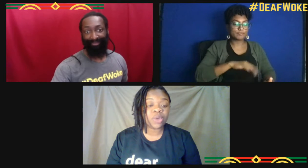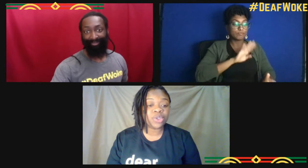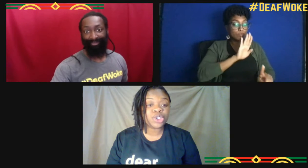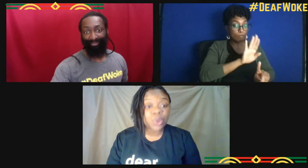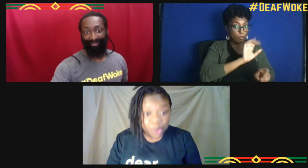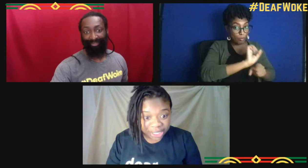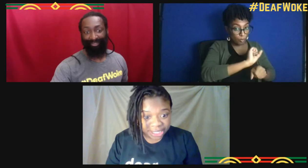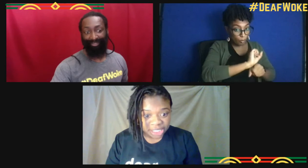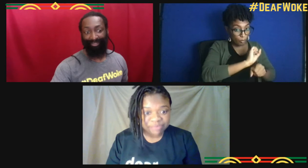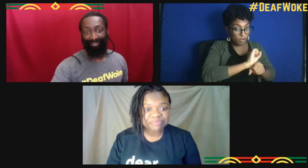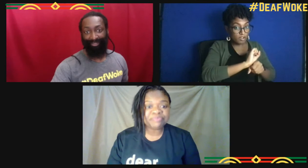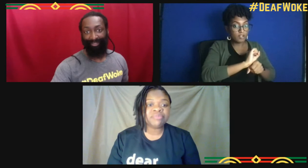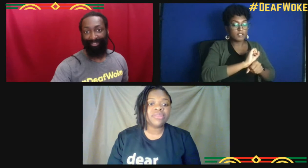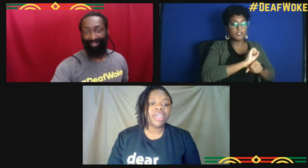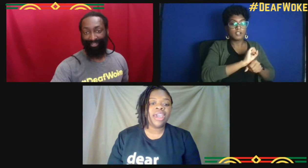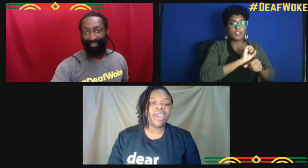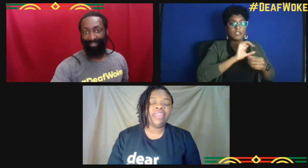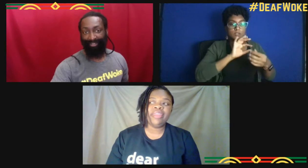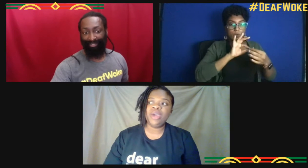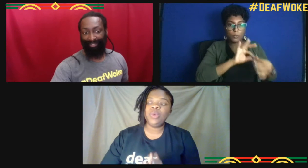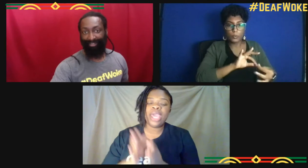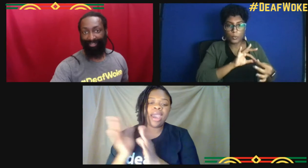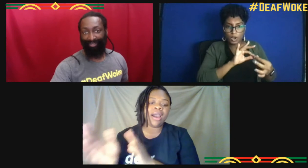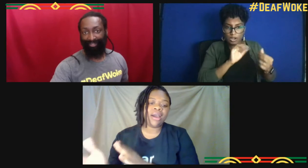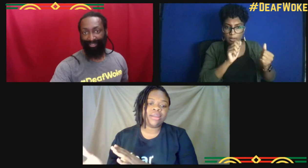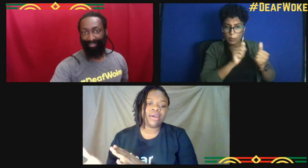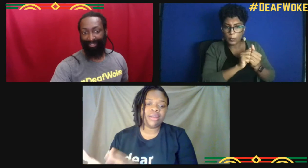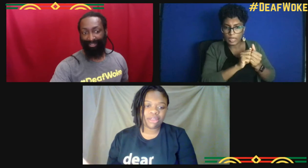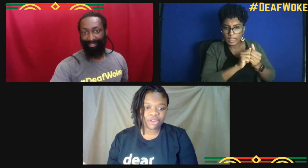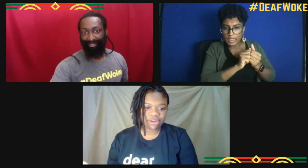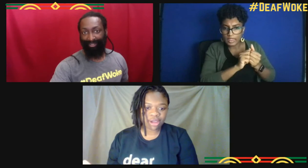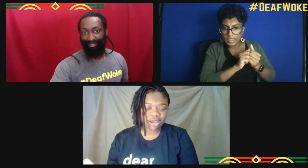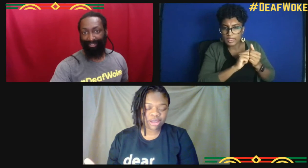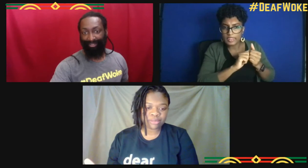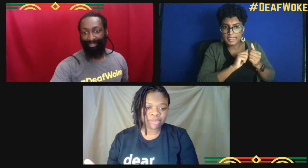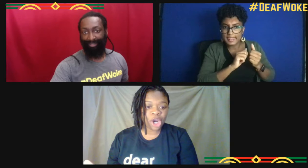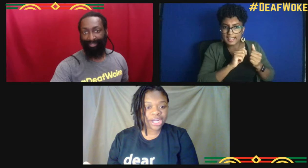working with turmeric and then we had another artist